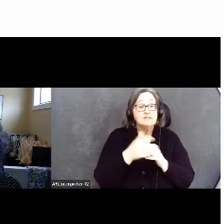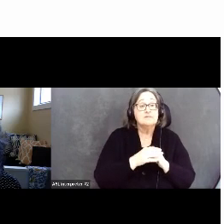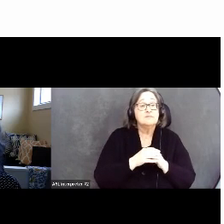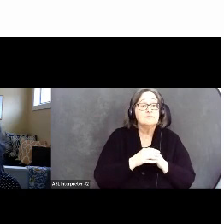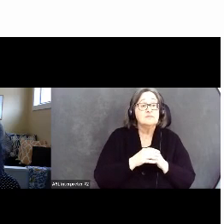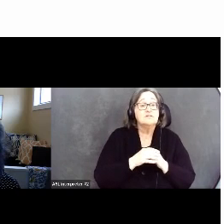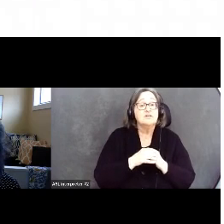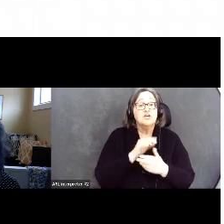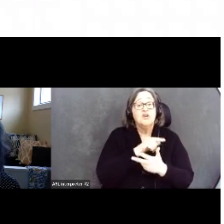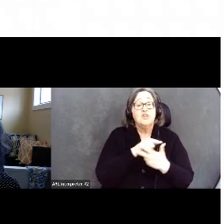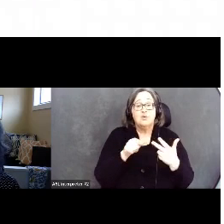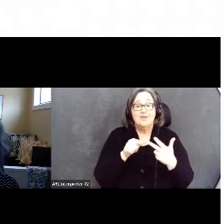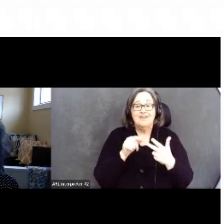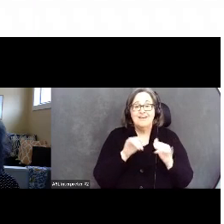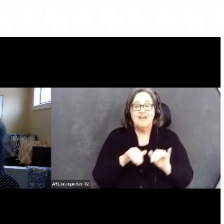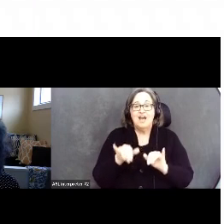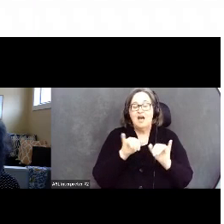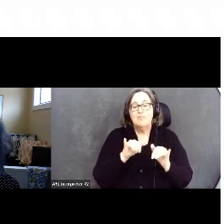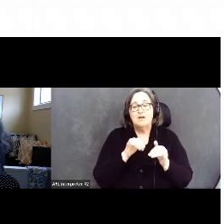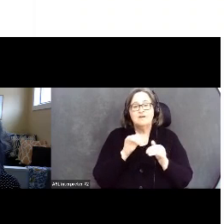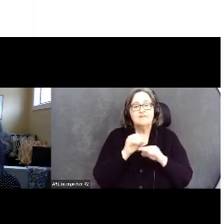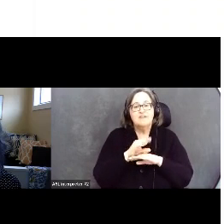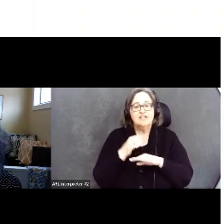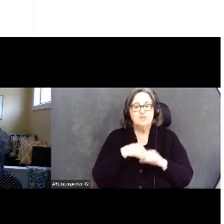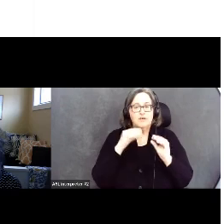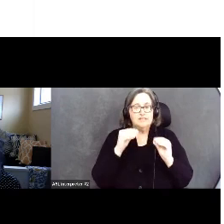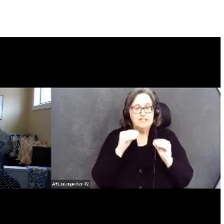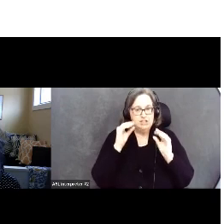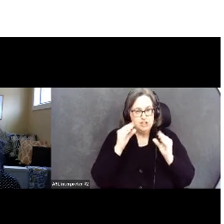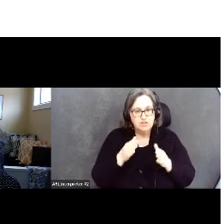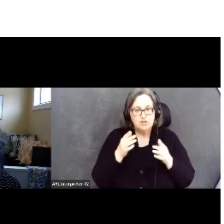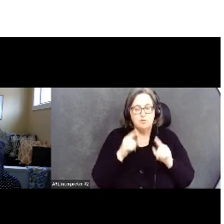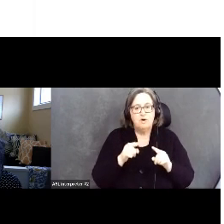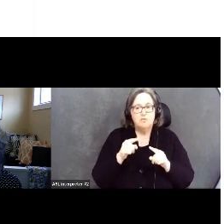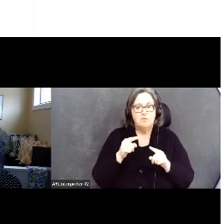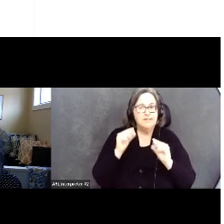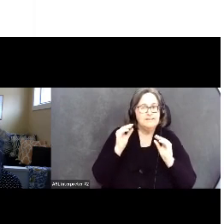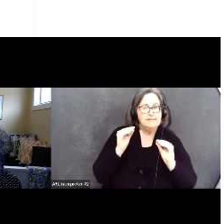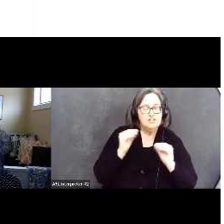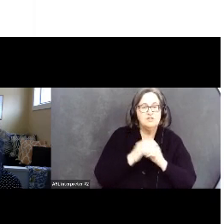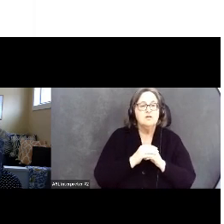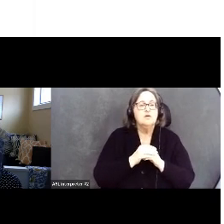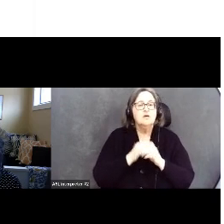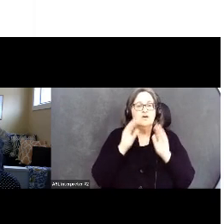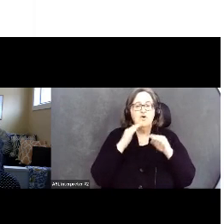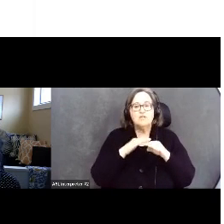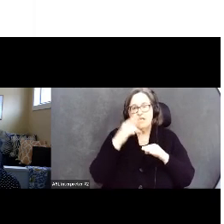The three common effects that we teach teachers when we get in front of them is to focus on mental fatigue or symptoms,